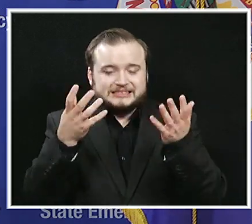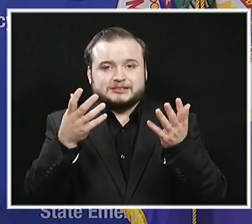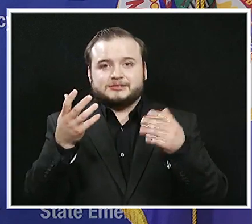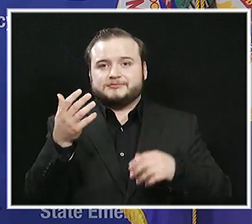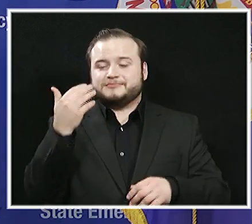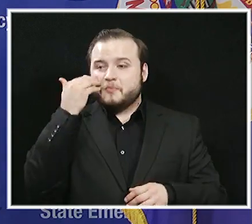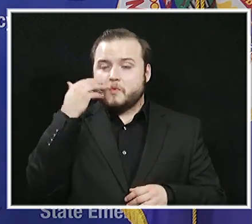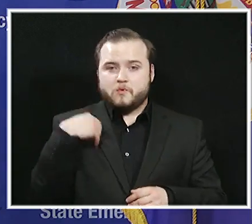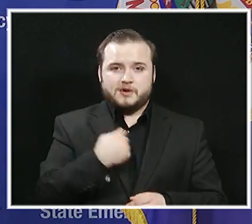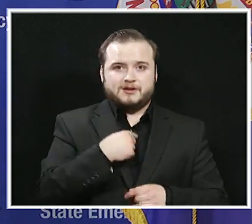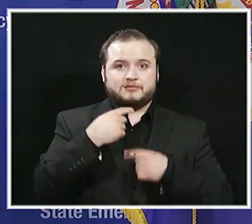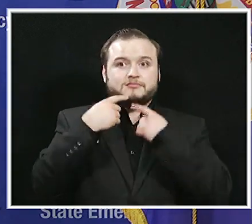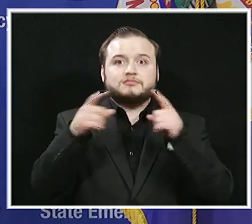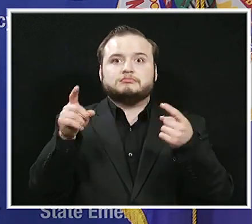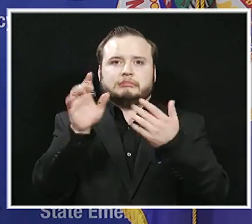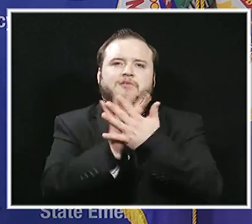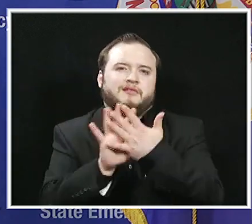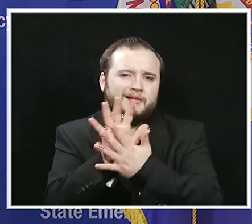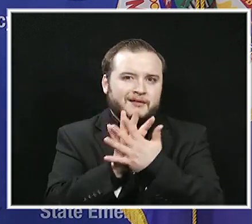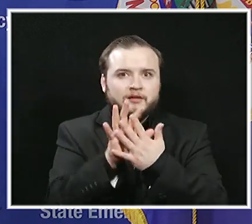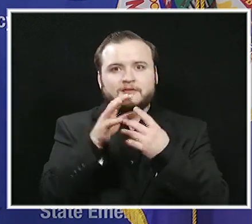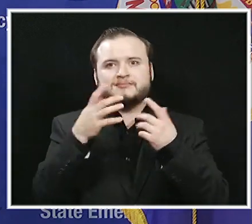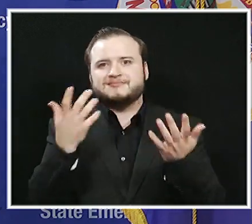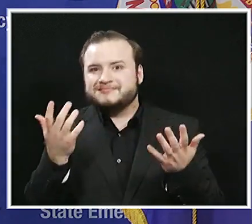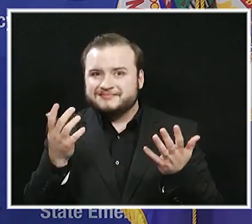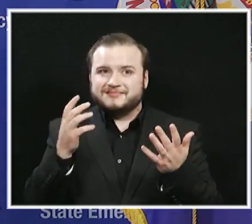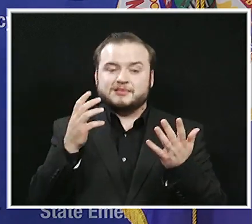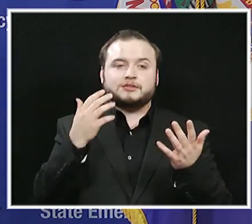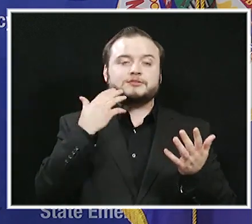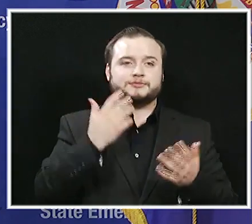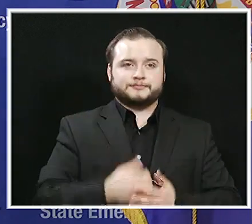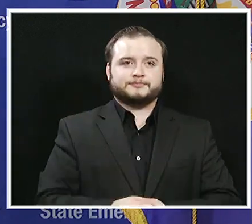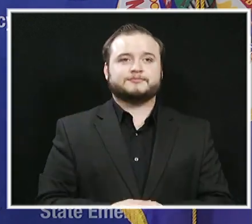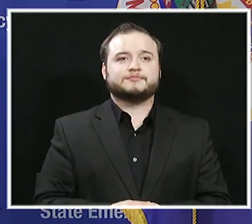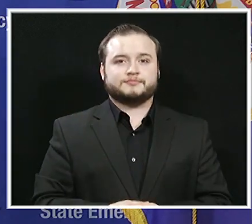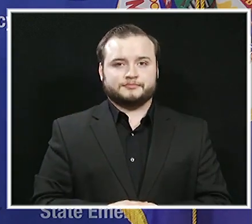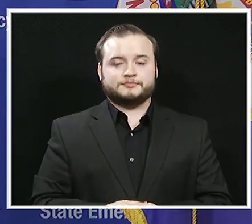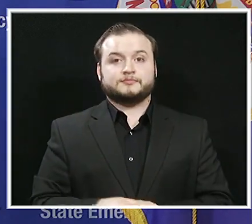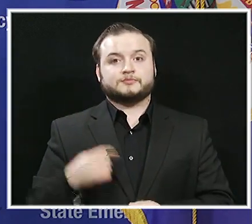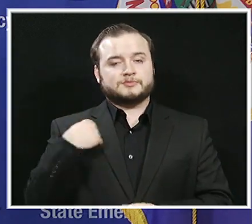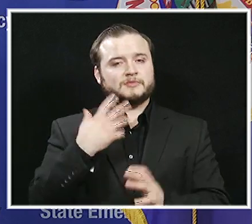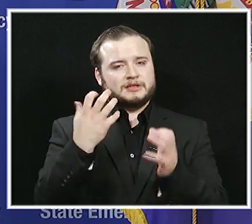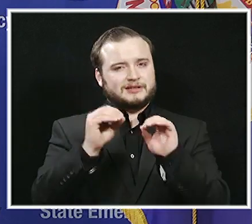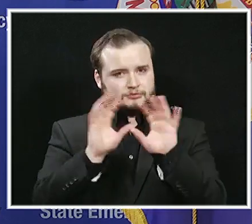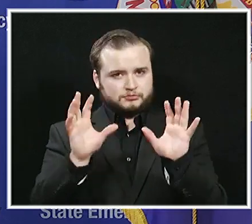trying to get the information out as fast as we can but I know it still adds uncertainty. I think at this point in time that we're talking, and I